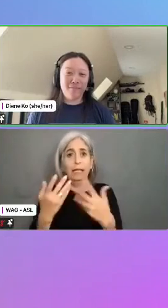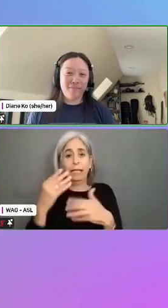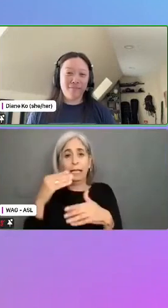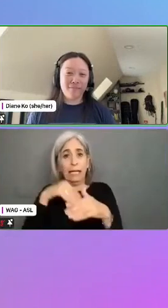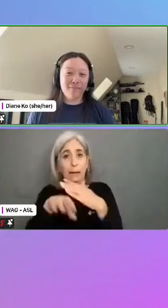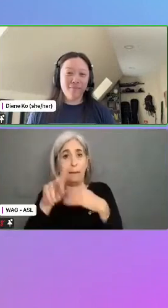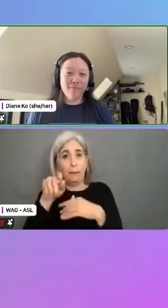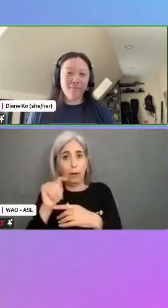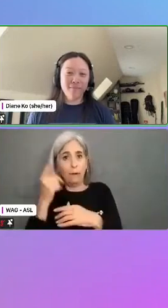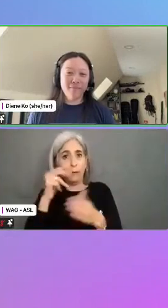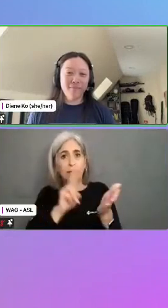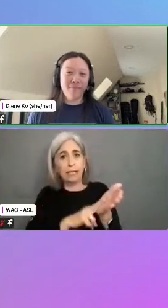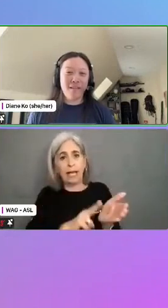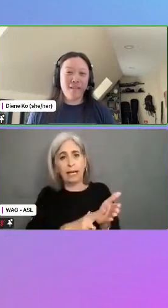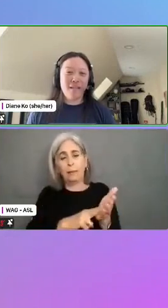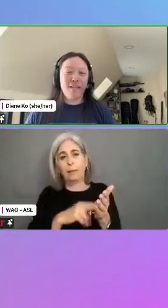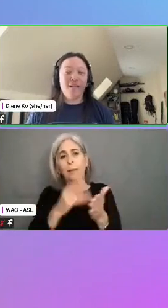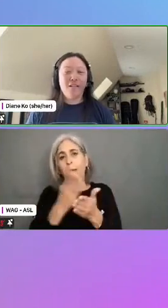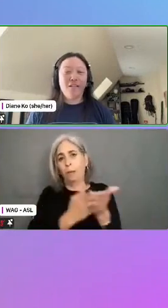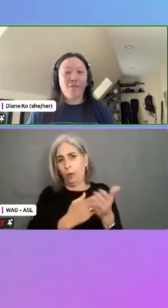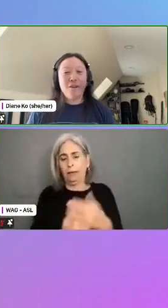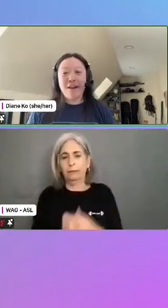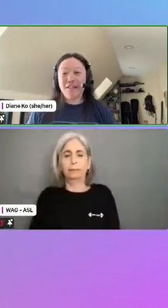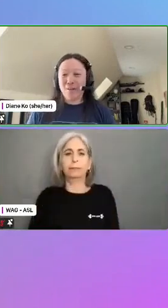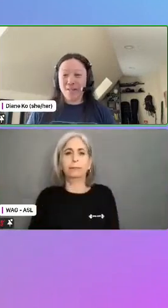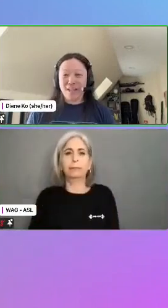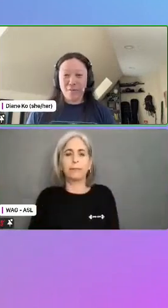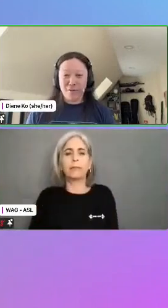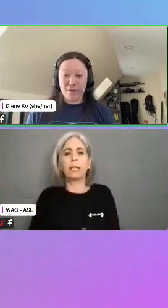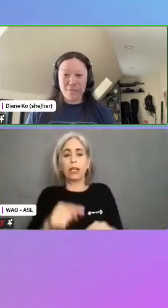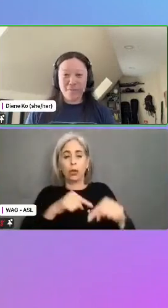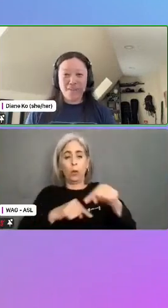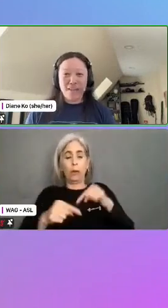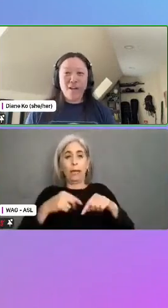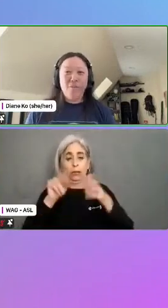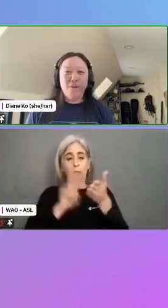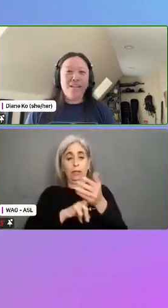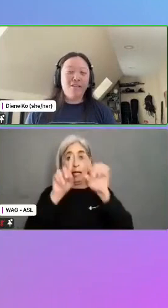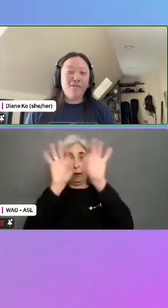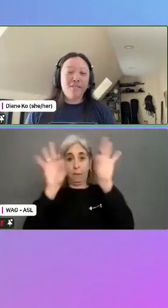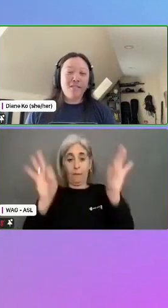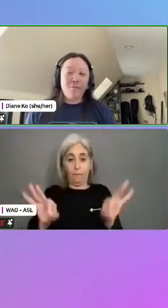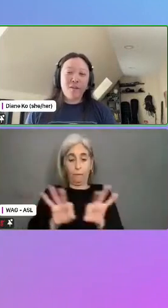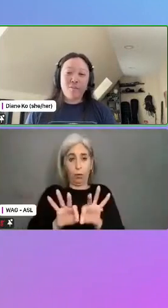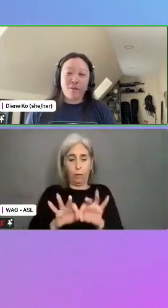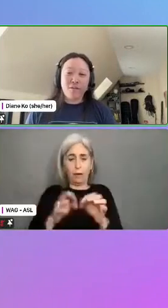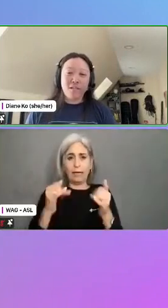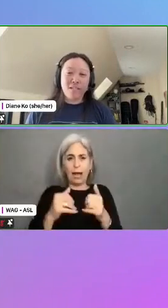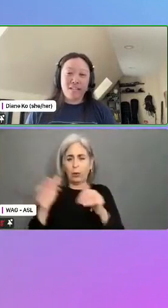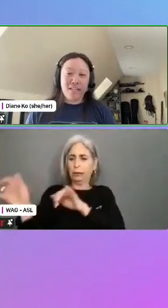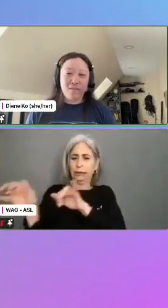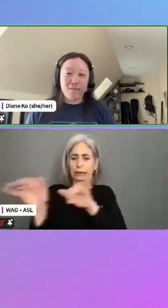form component level I no longer have an input element that I can directly focus. The input element is